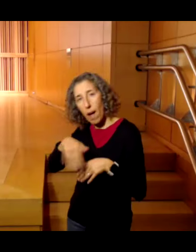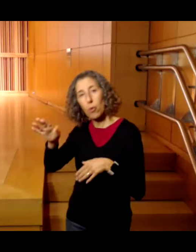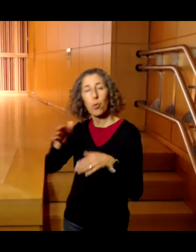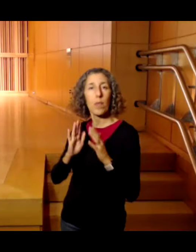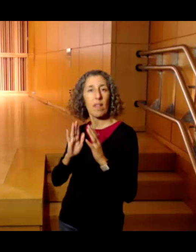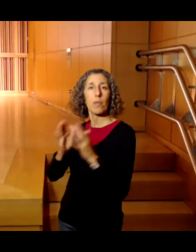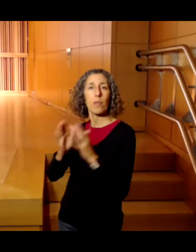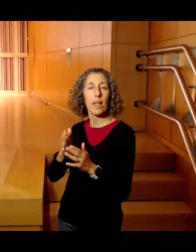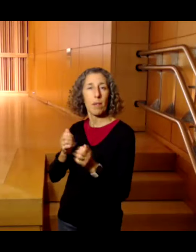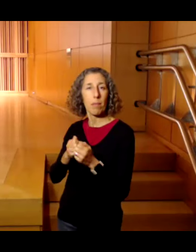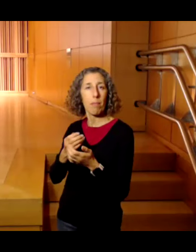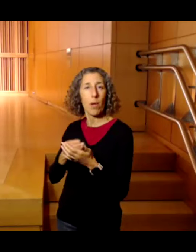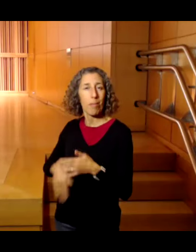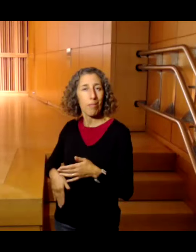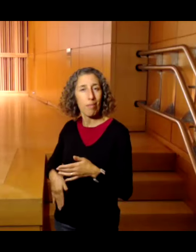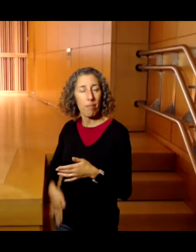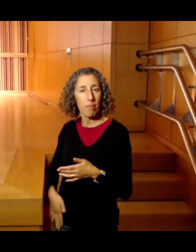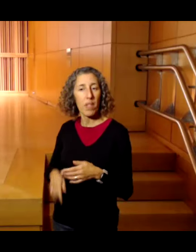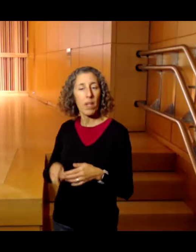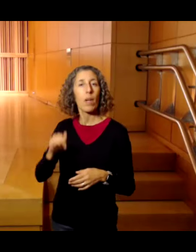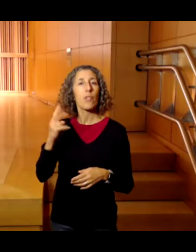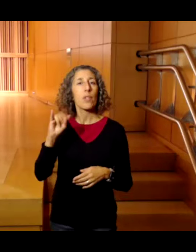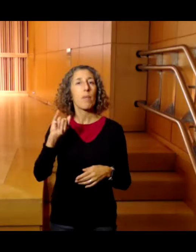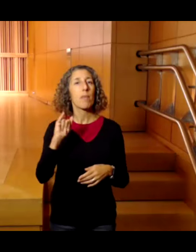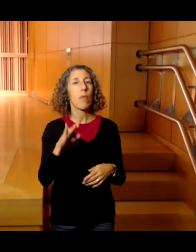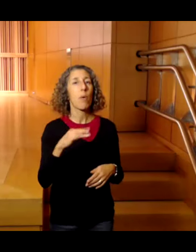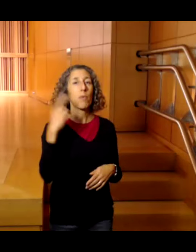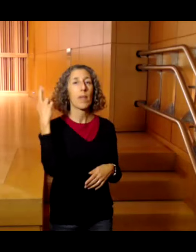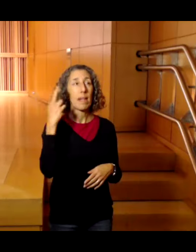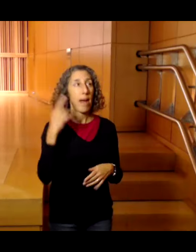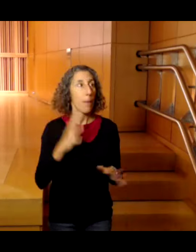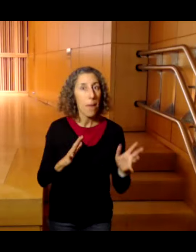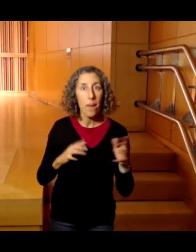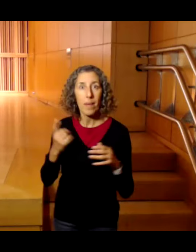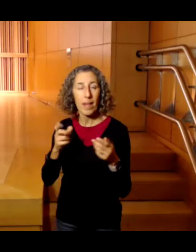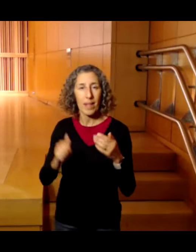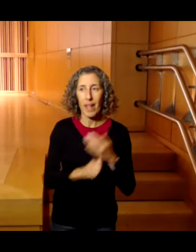Knowing that something at once novel, exciting, dangerous, and awful had just happened the.